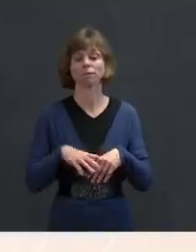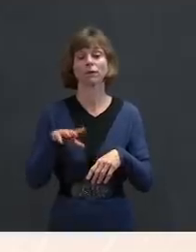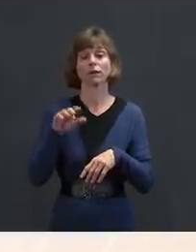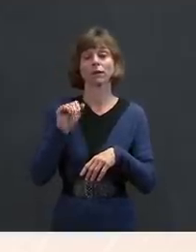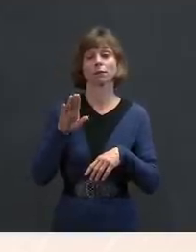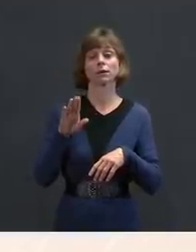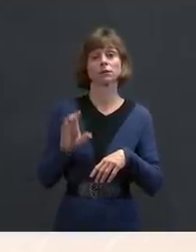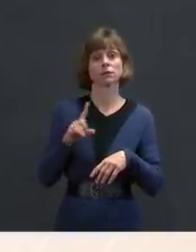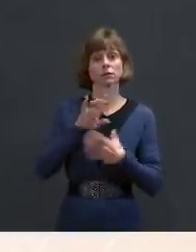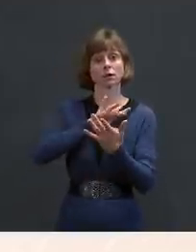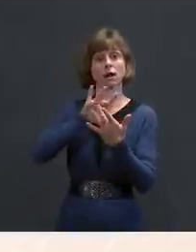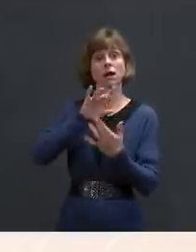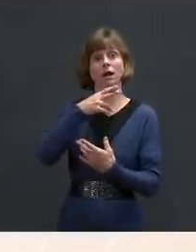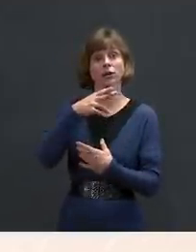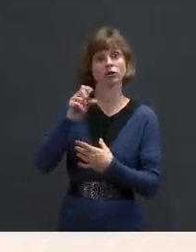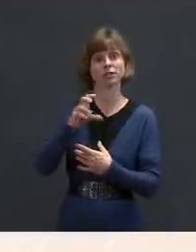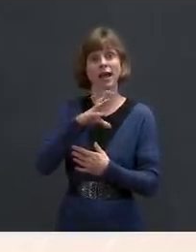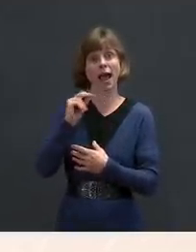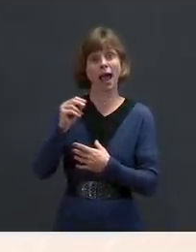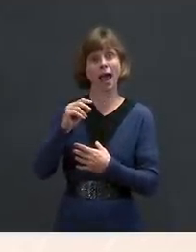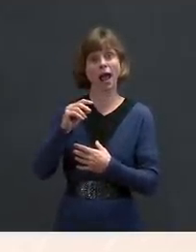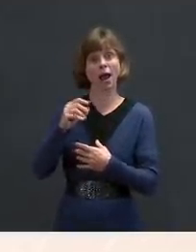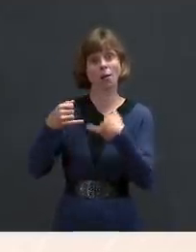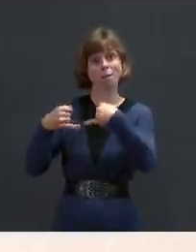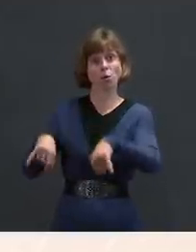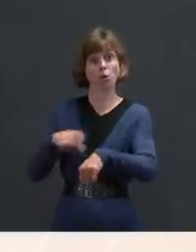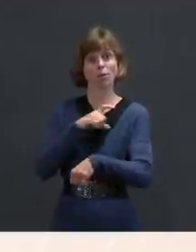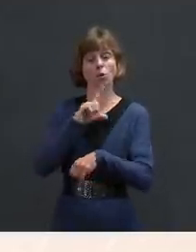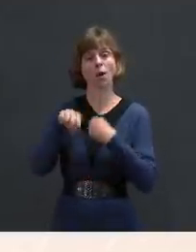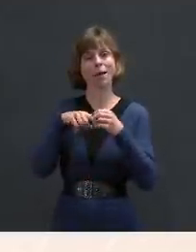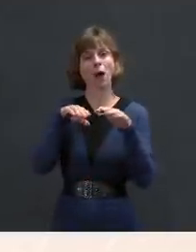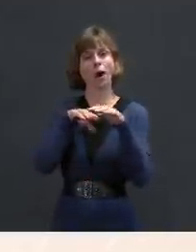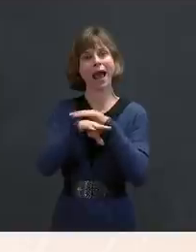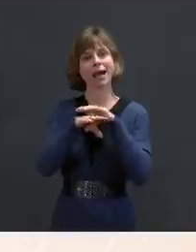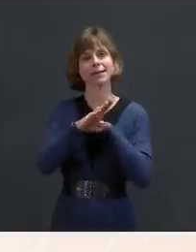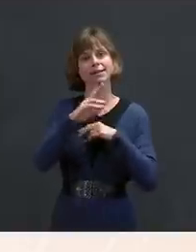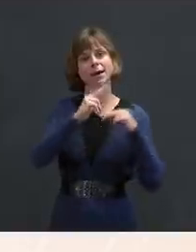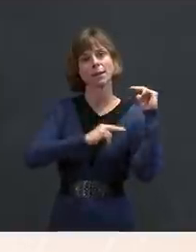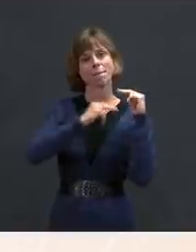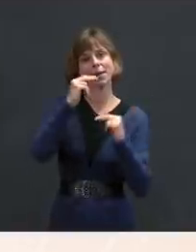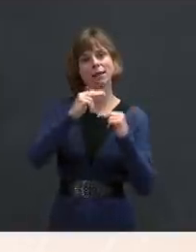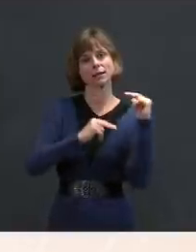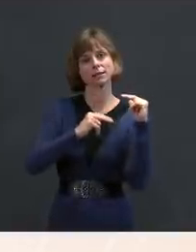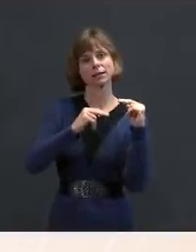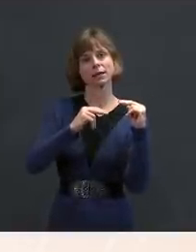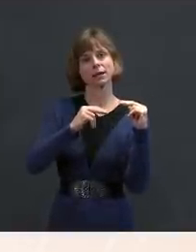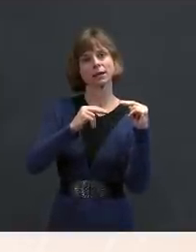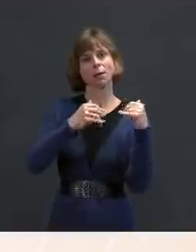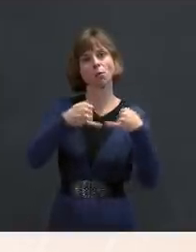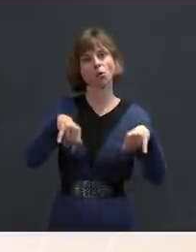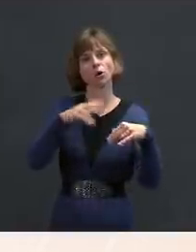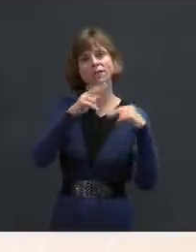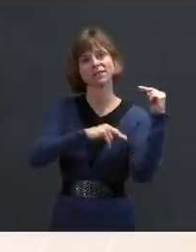and the Border Patrol about gaining access to the tent facilities in Texas. We were told we can't because of COVID restrictions.